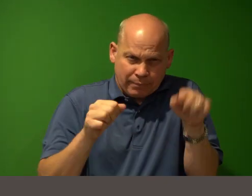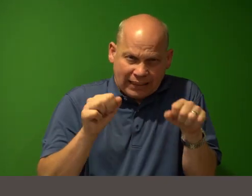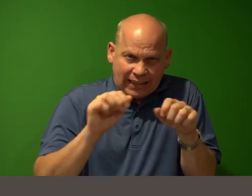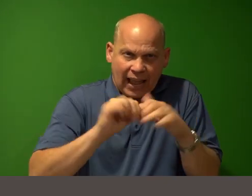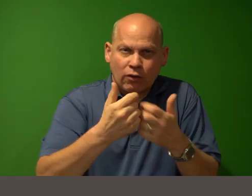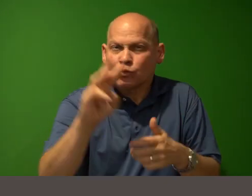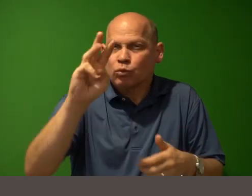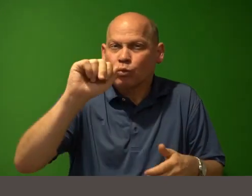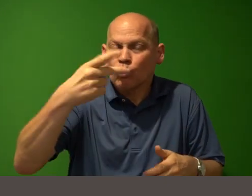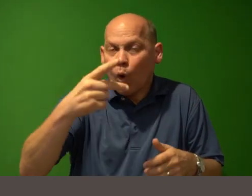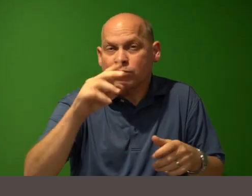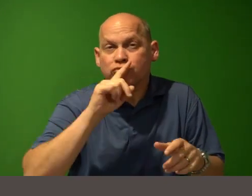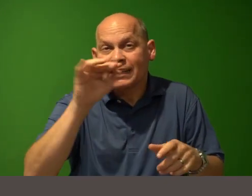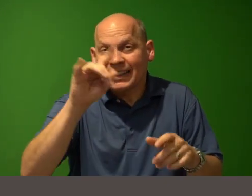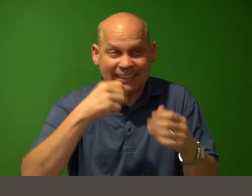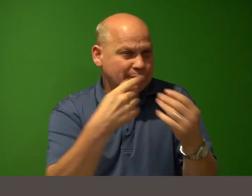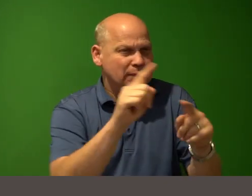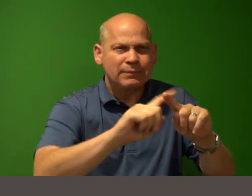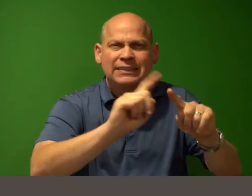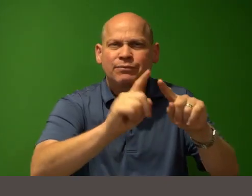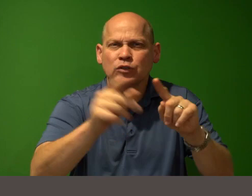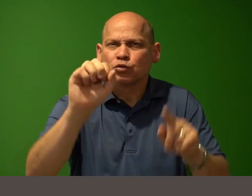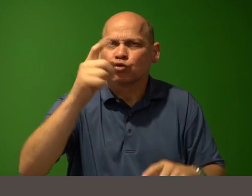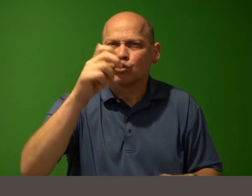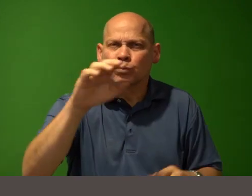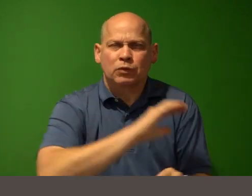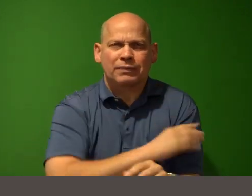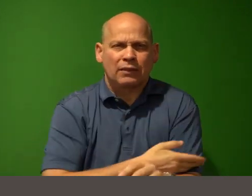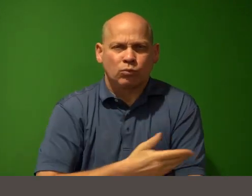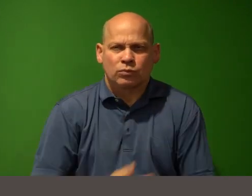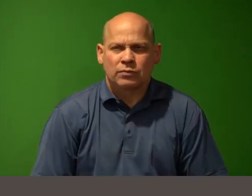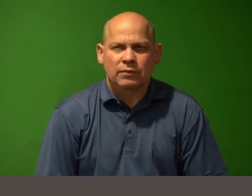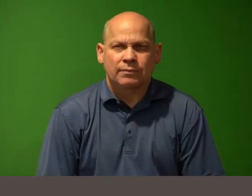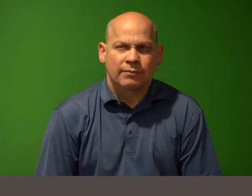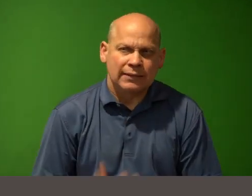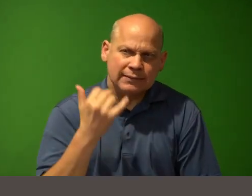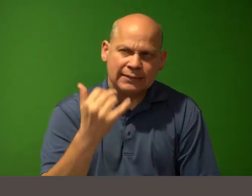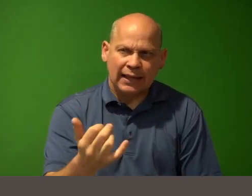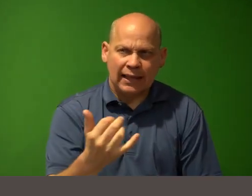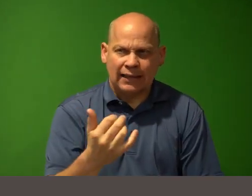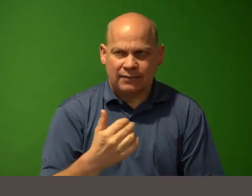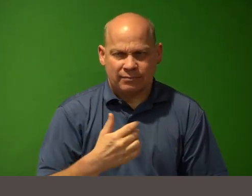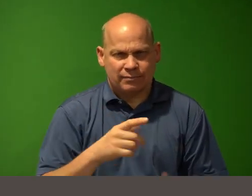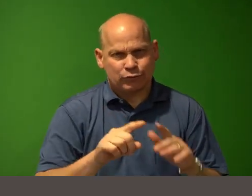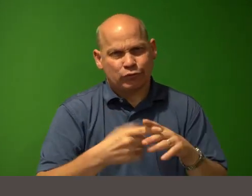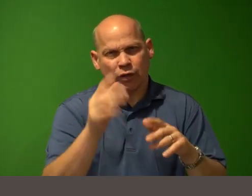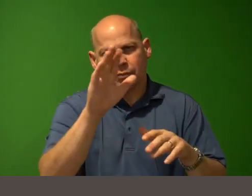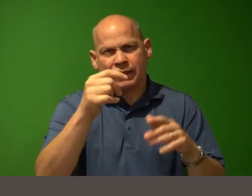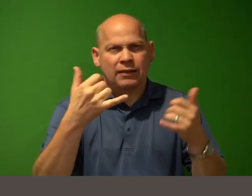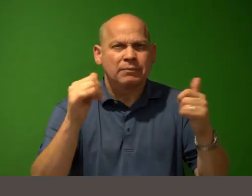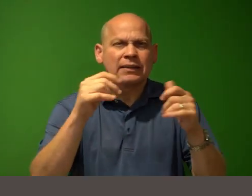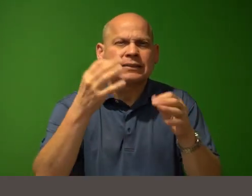different superpowers. Now let's start off by playing a simple musical note in Jython